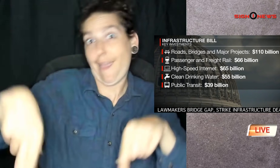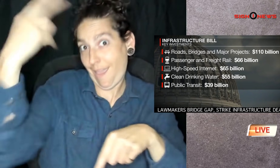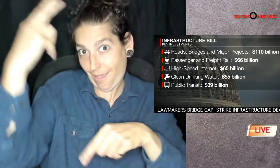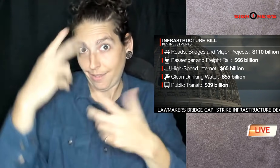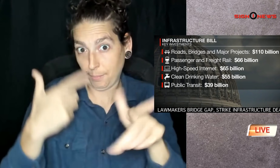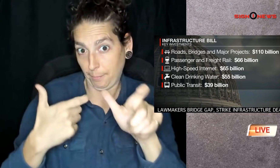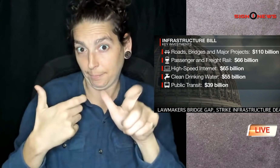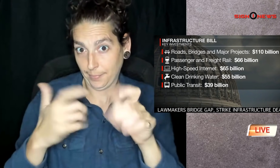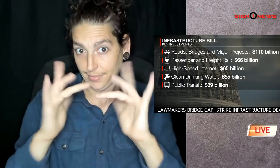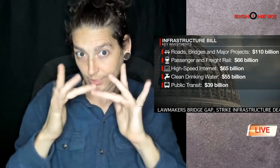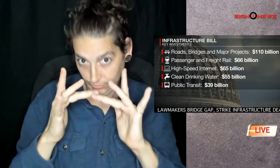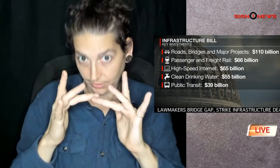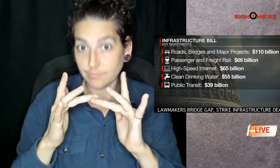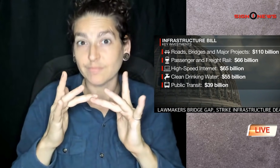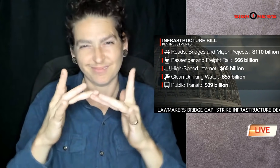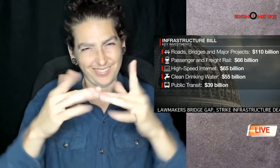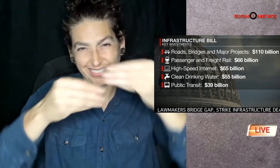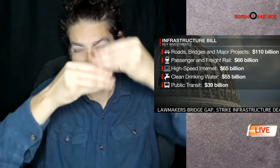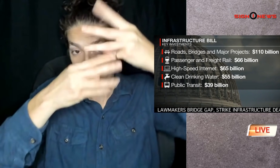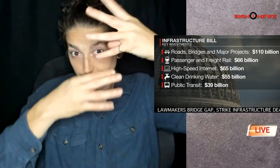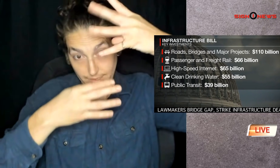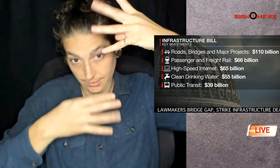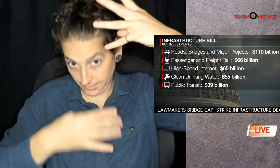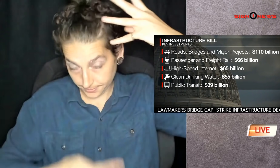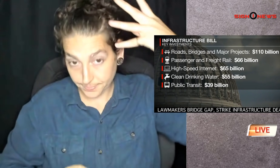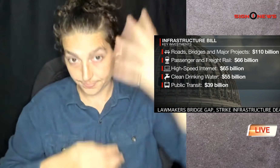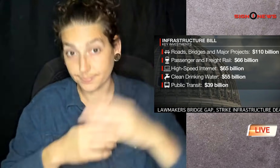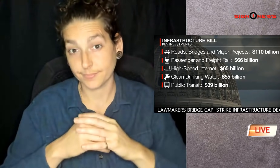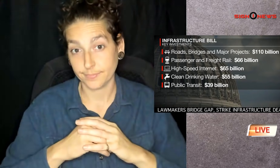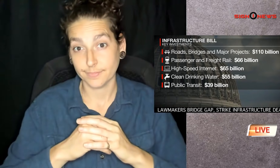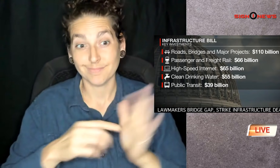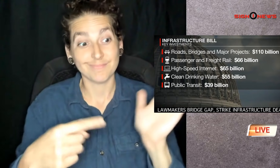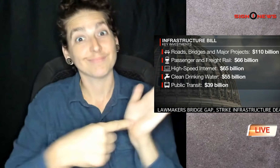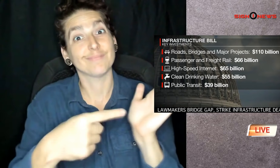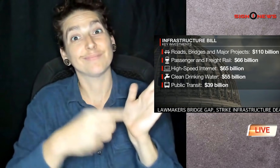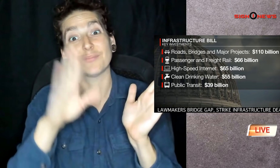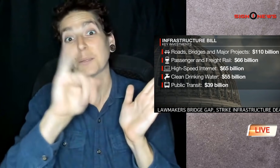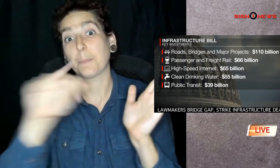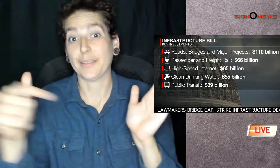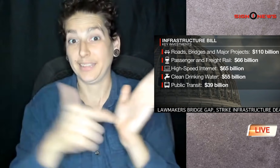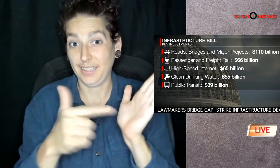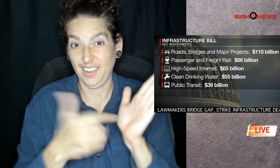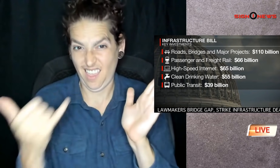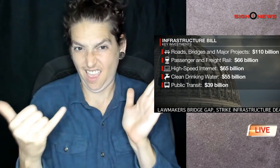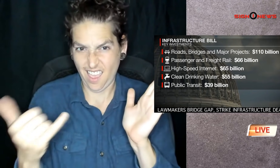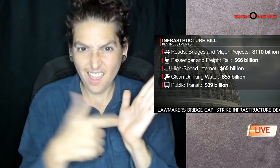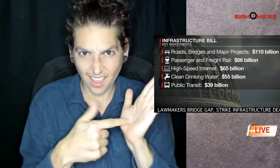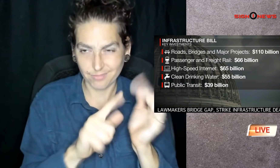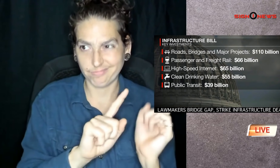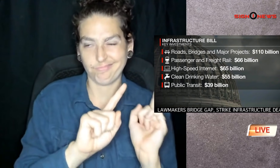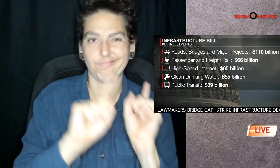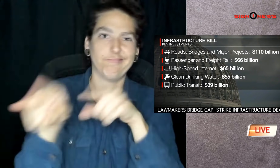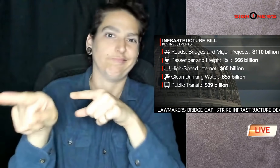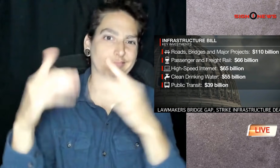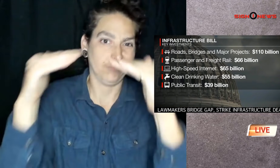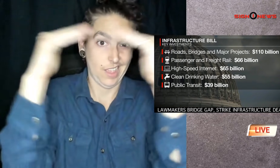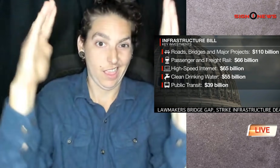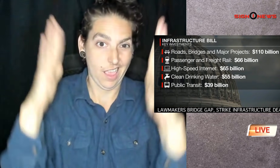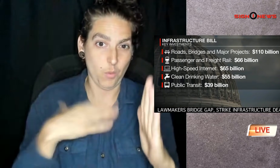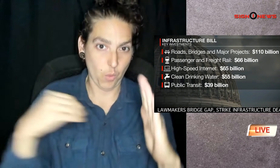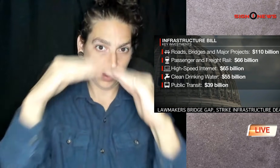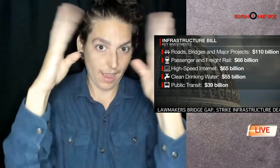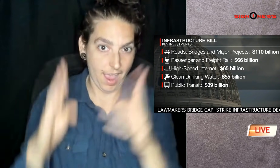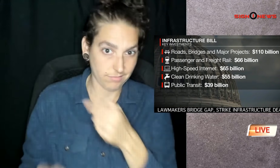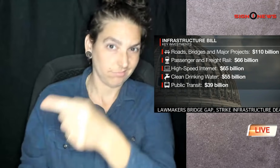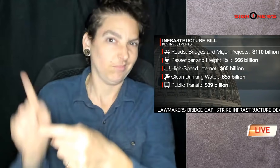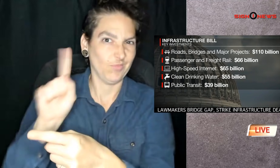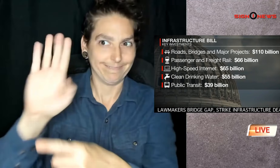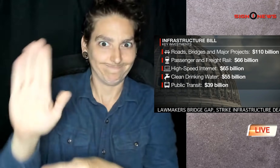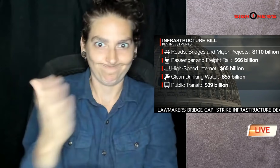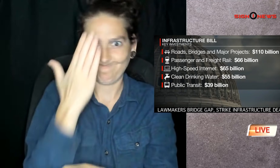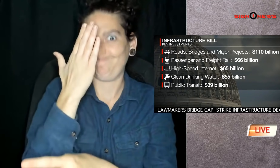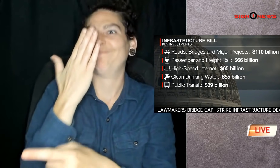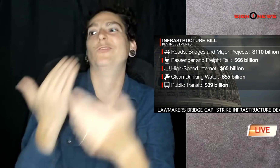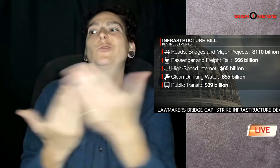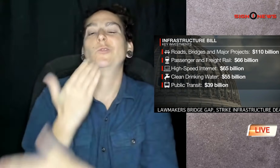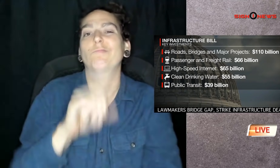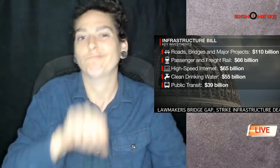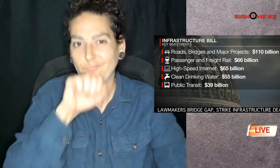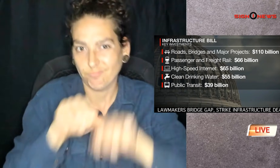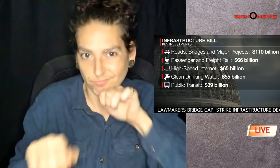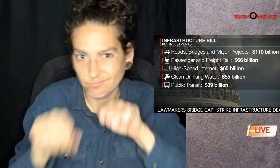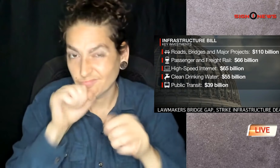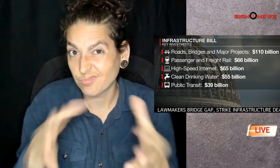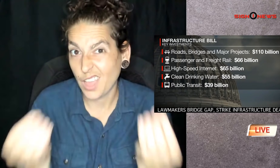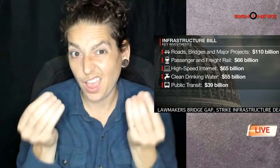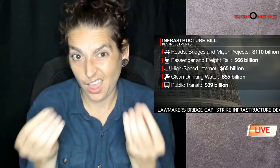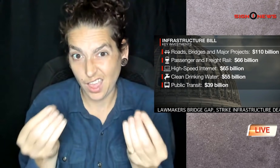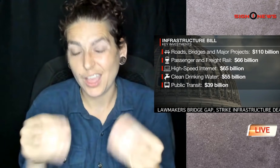Internet among other things the bill now heads to the House where it faces a few speed bumps